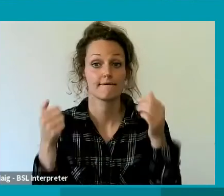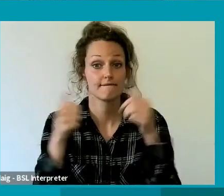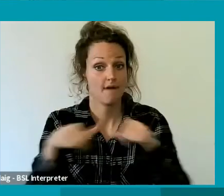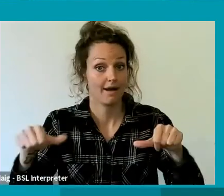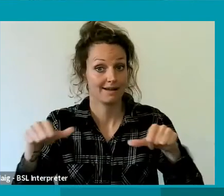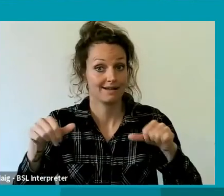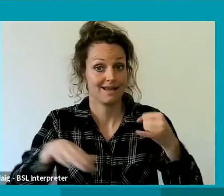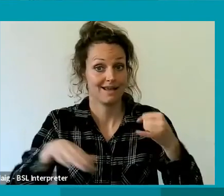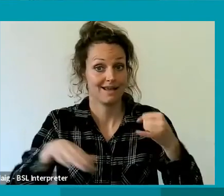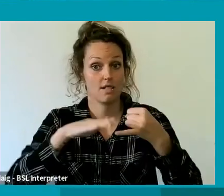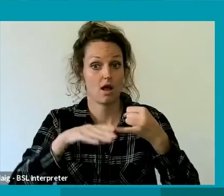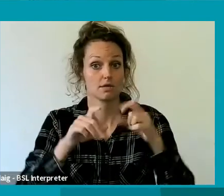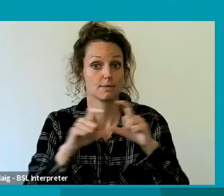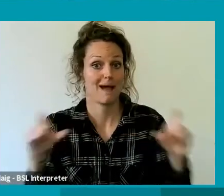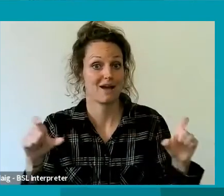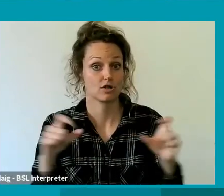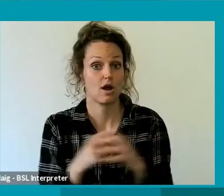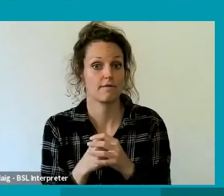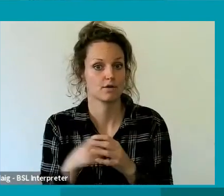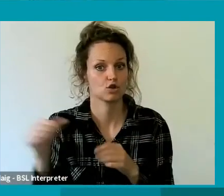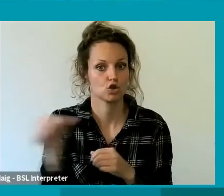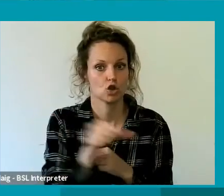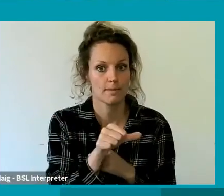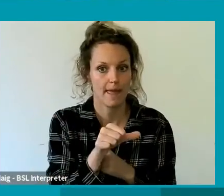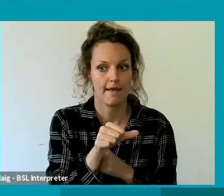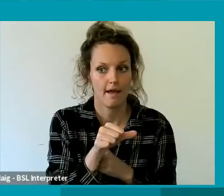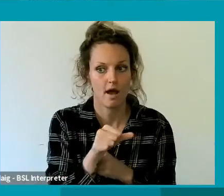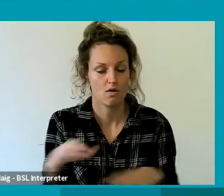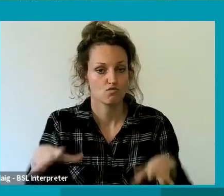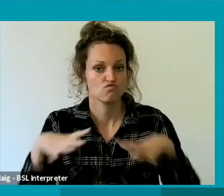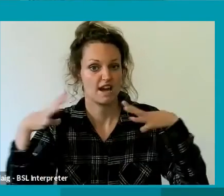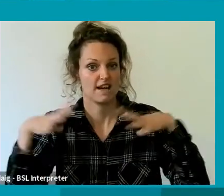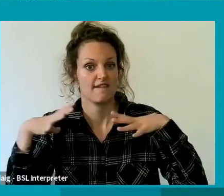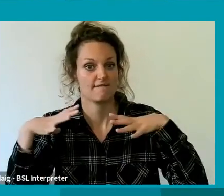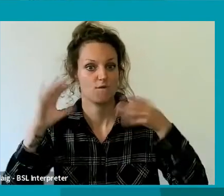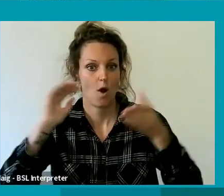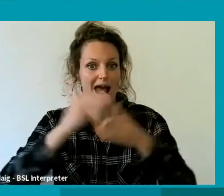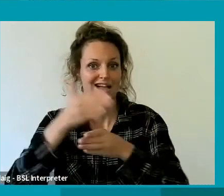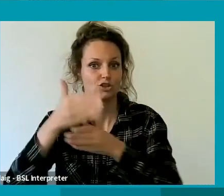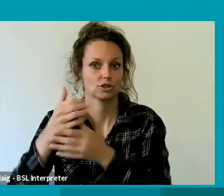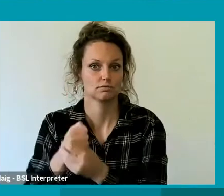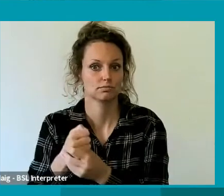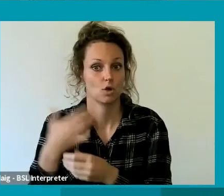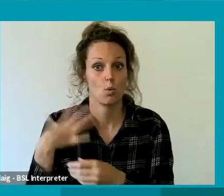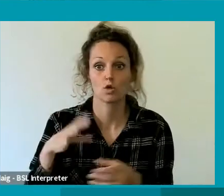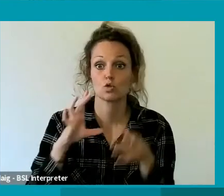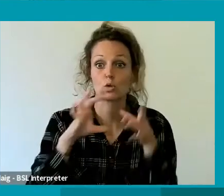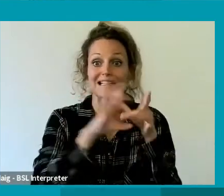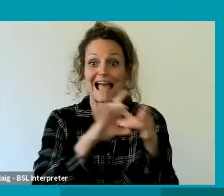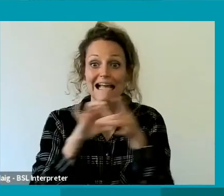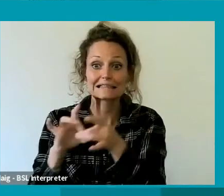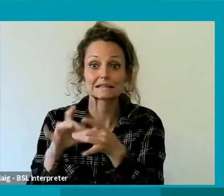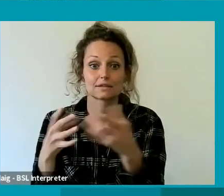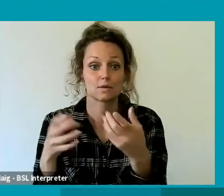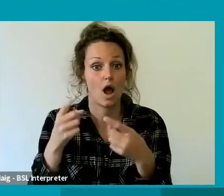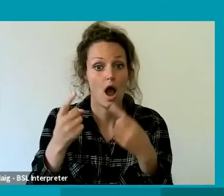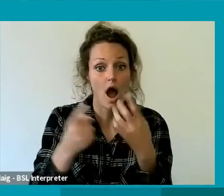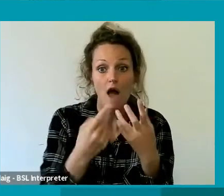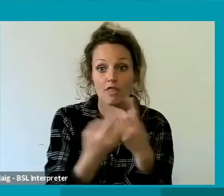should be a call to action. Perhaps you want to connect with others you want to send an email or schedule a call.